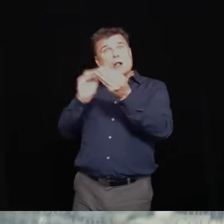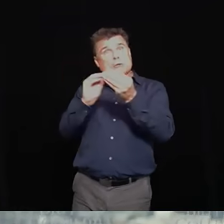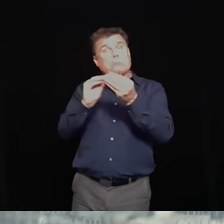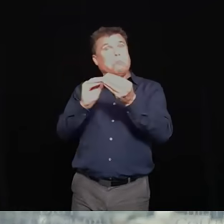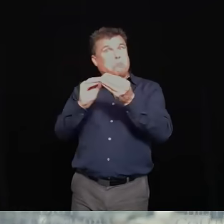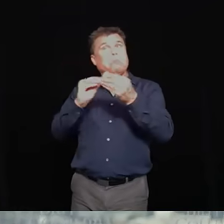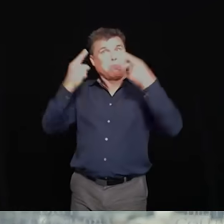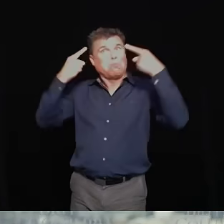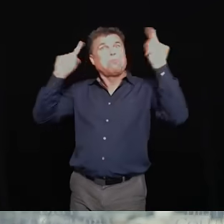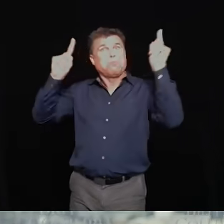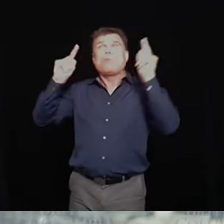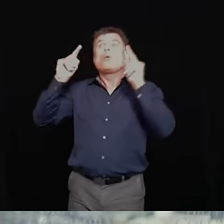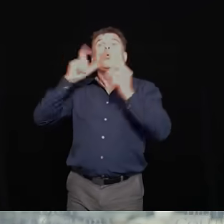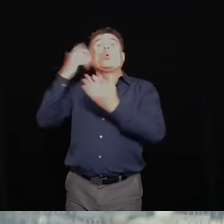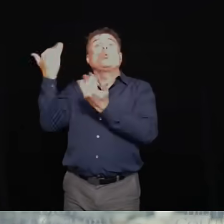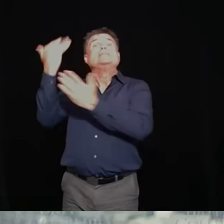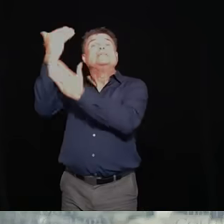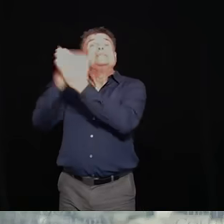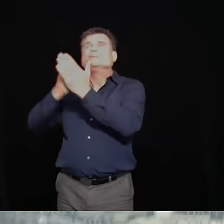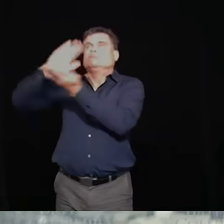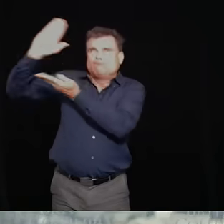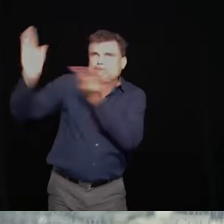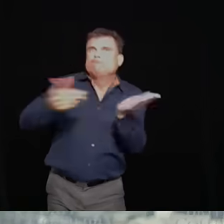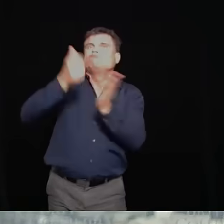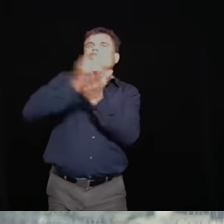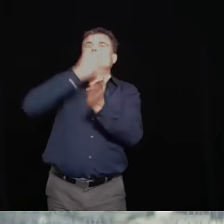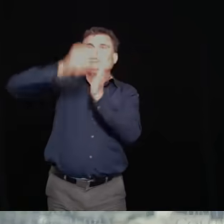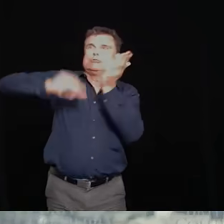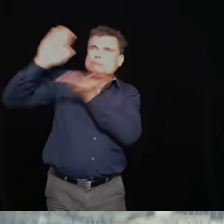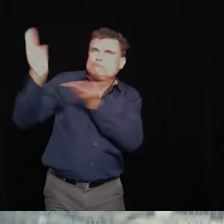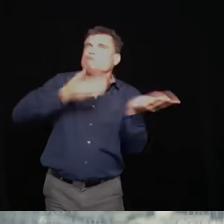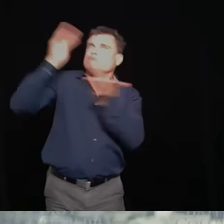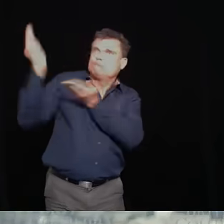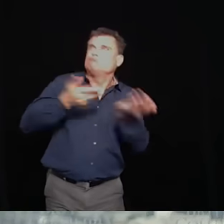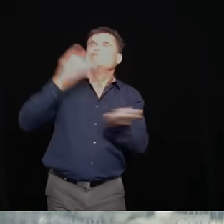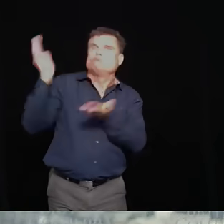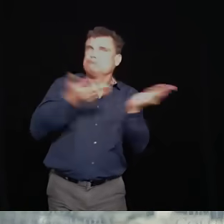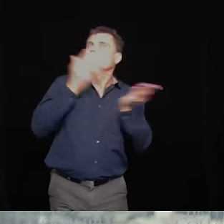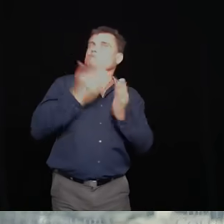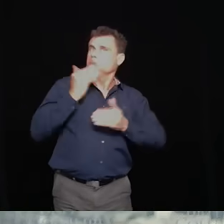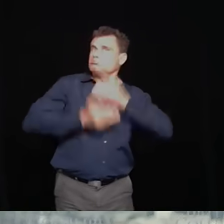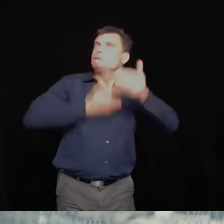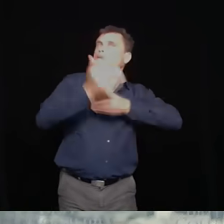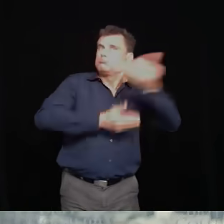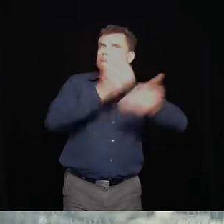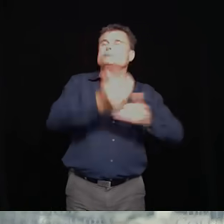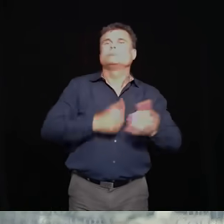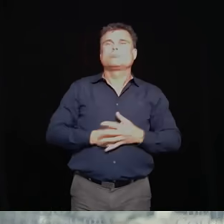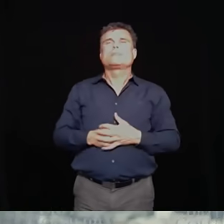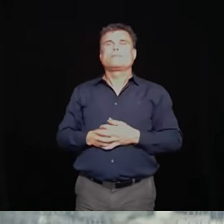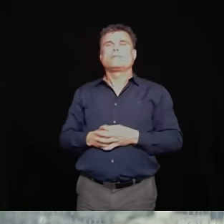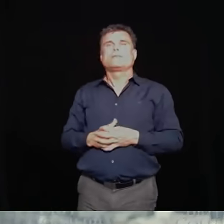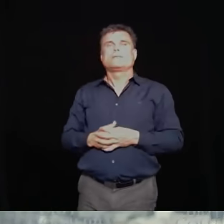is fine to go outside. It is OK to avoid physical activity or physical contact on a playground.